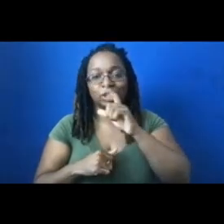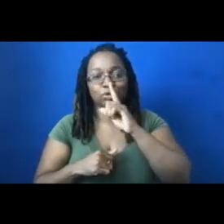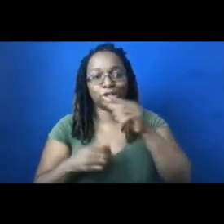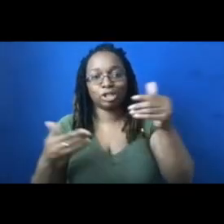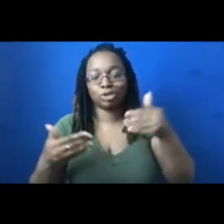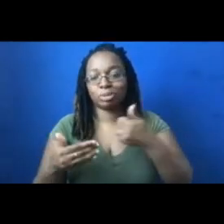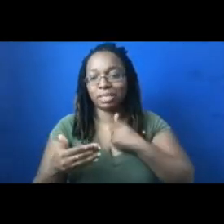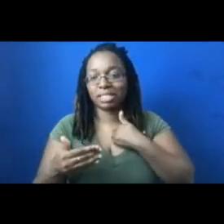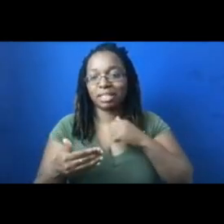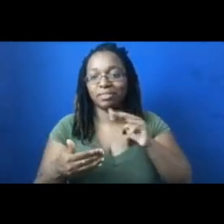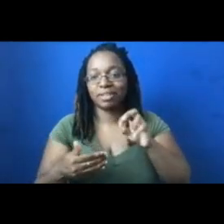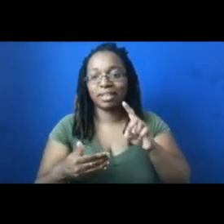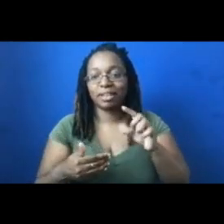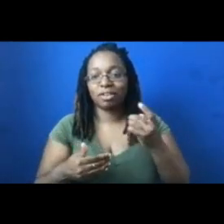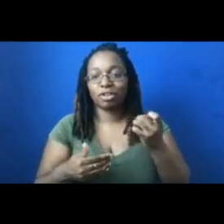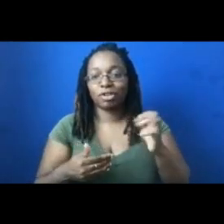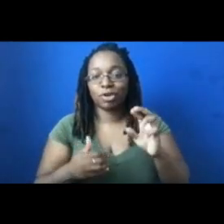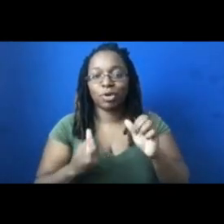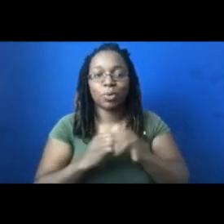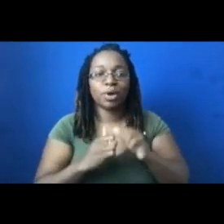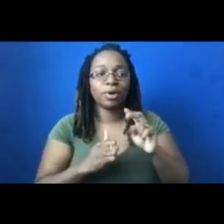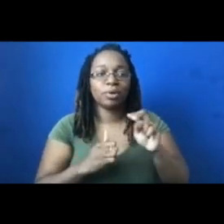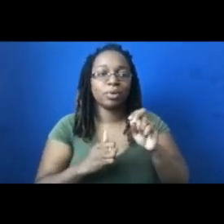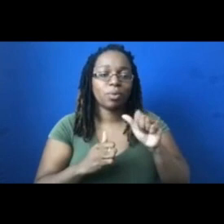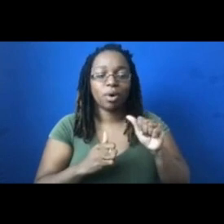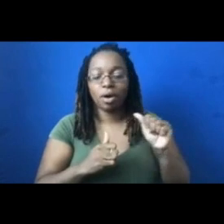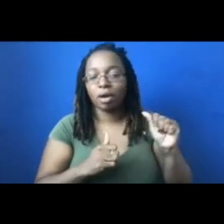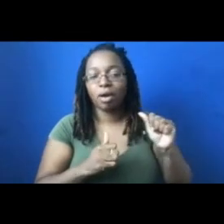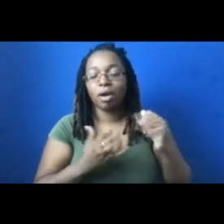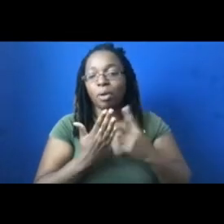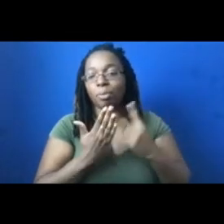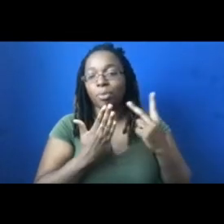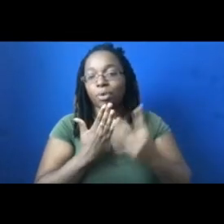Gardner with the NOAA Climate Program Office. And I do look